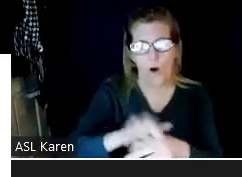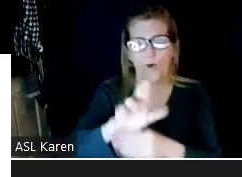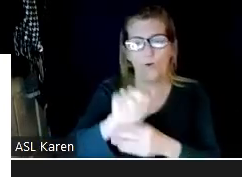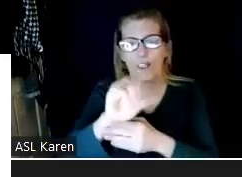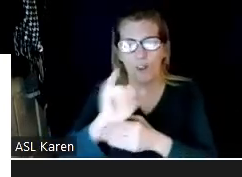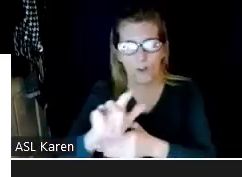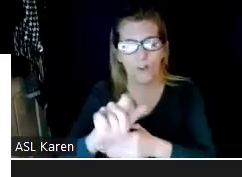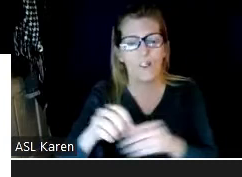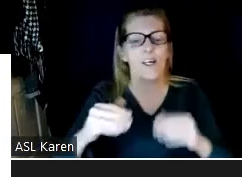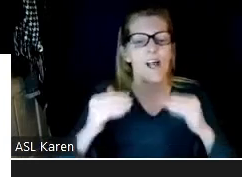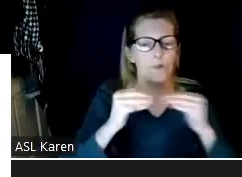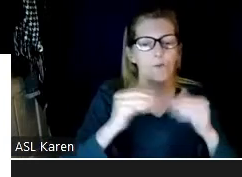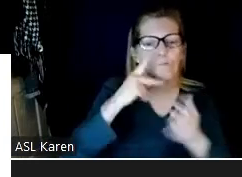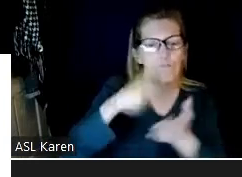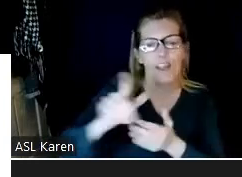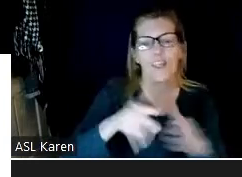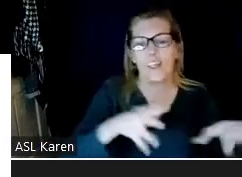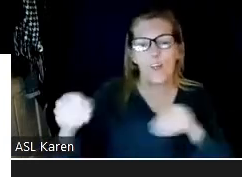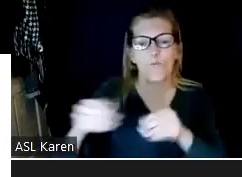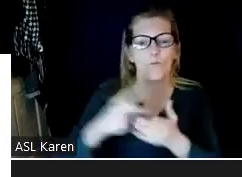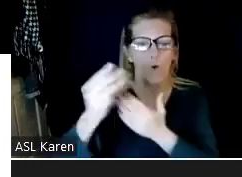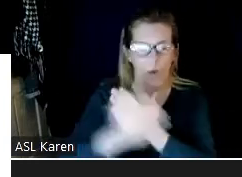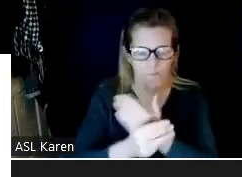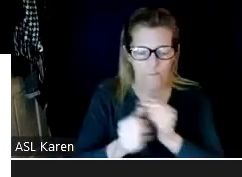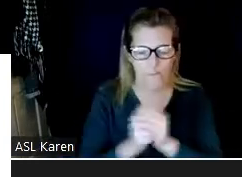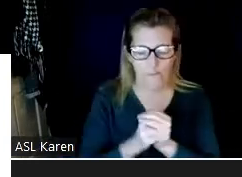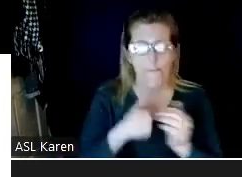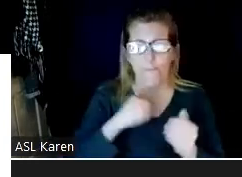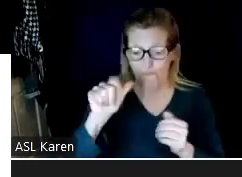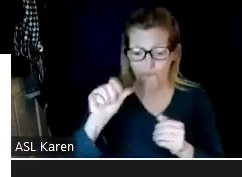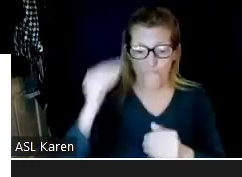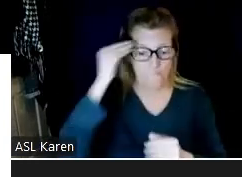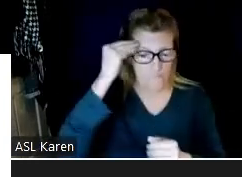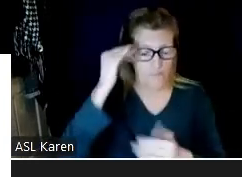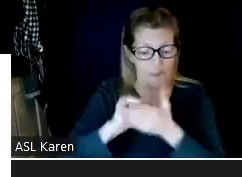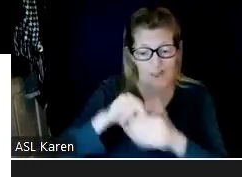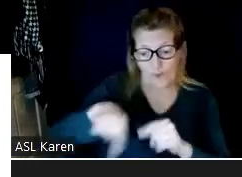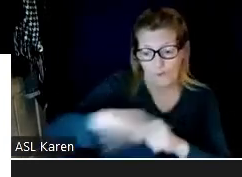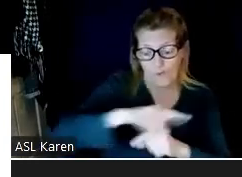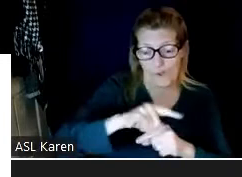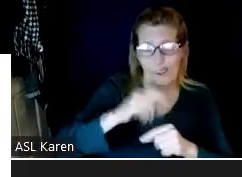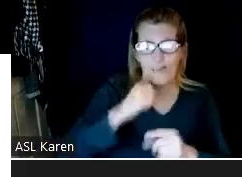for the paid LEAD program. 15:07:22 And we know that to have that needed impact on racial equity.